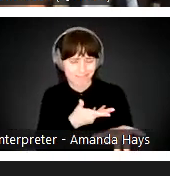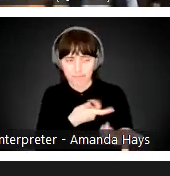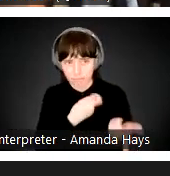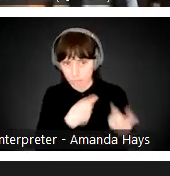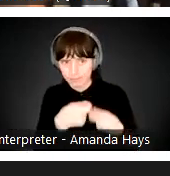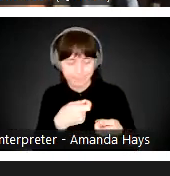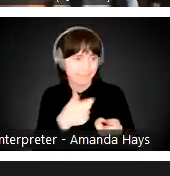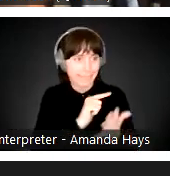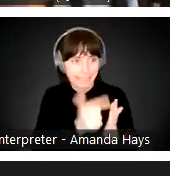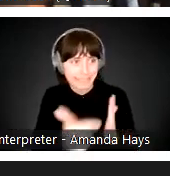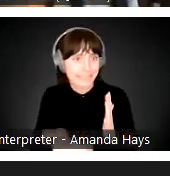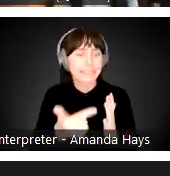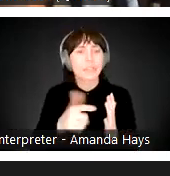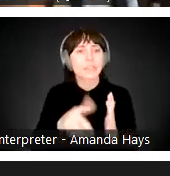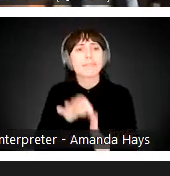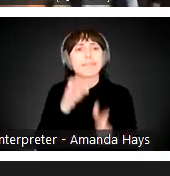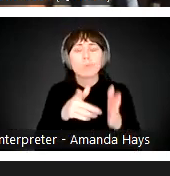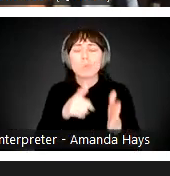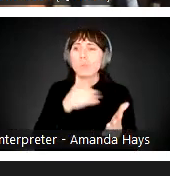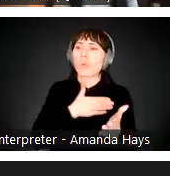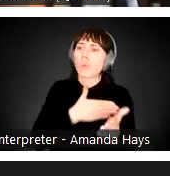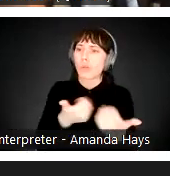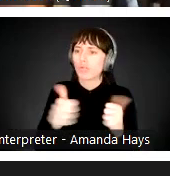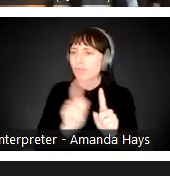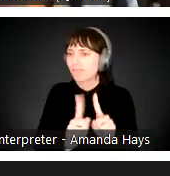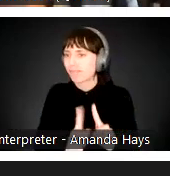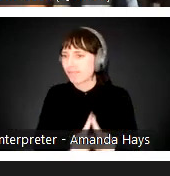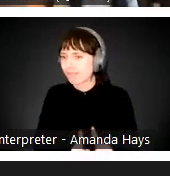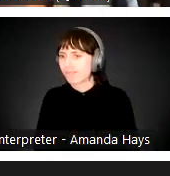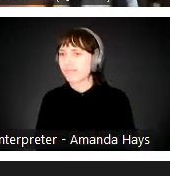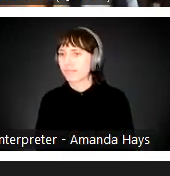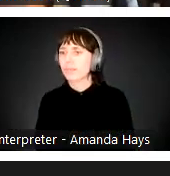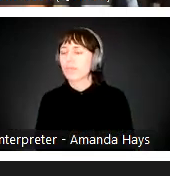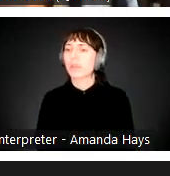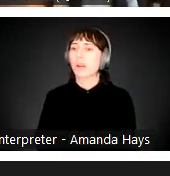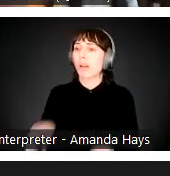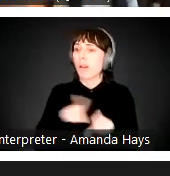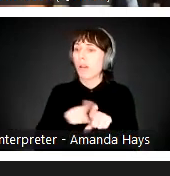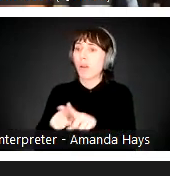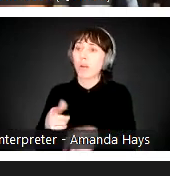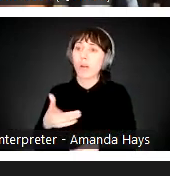try things but, and then be willing to be open